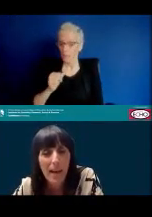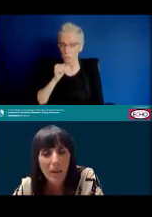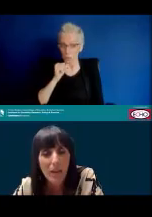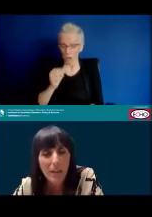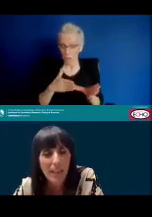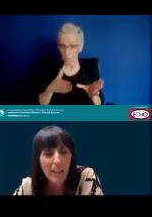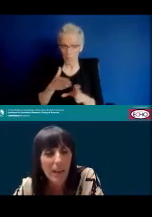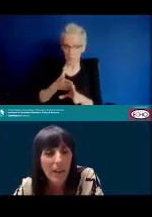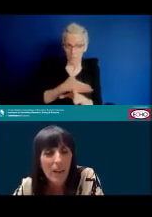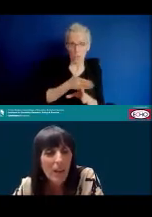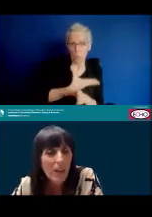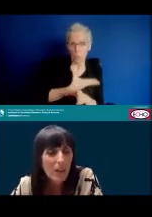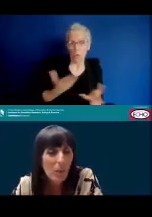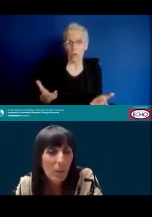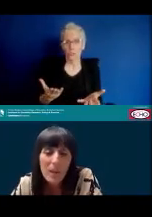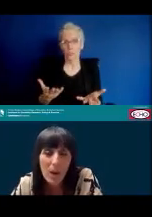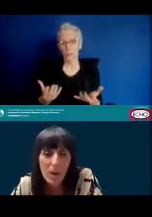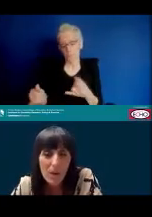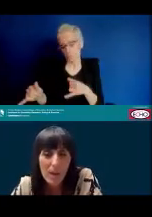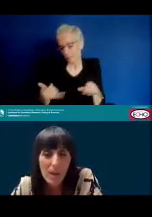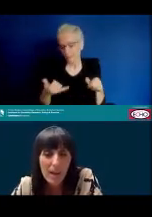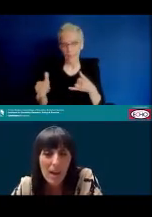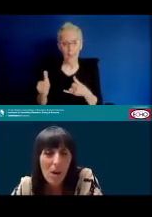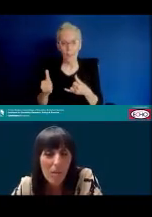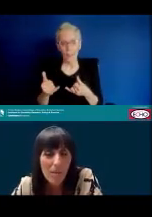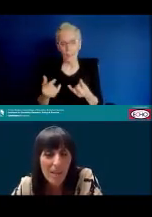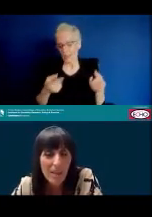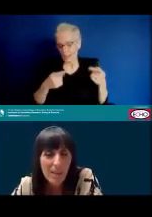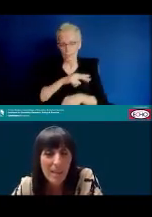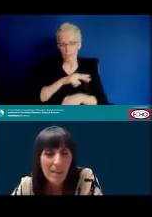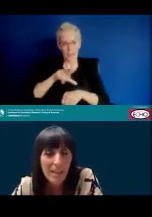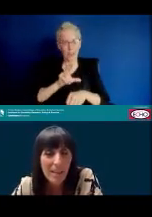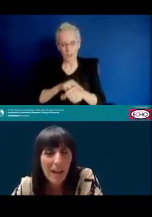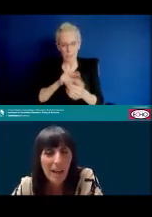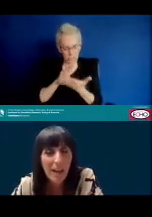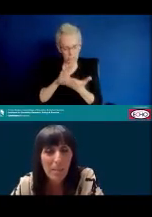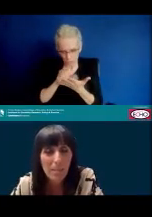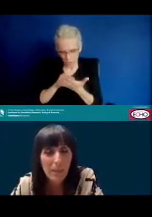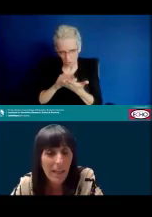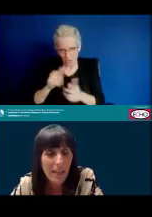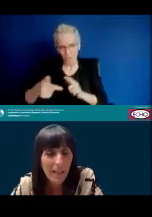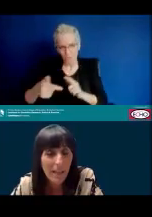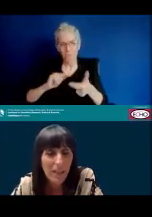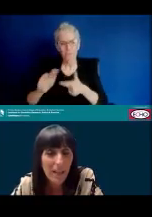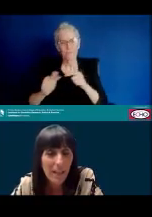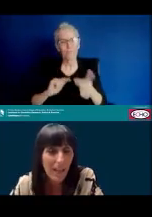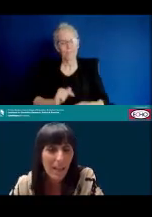naturally. So we know that in a home visit play can look like a